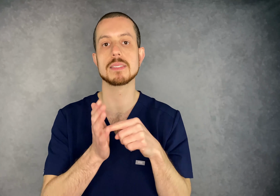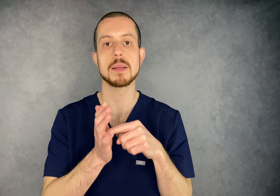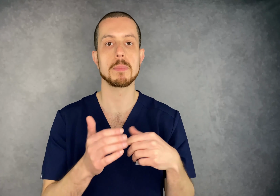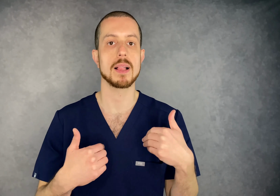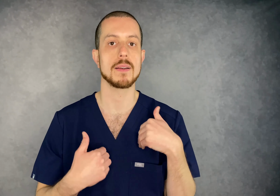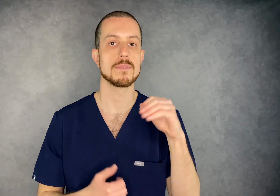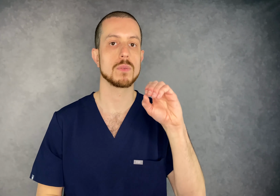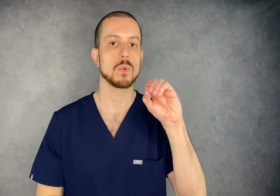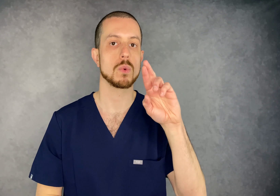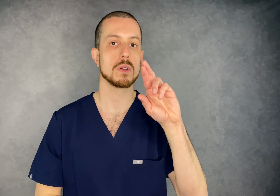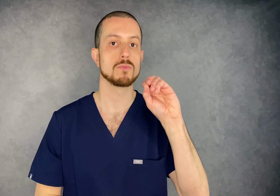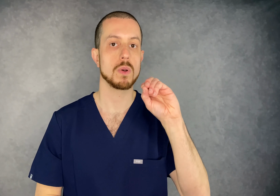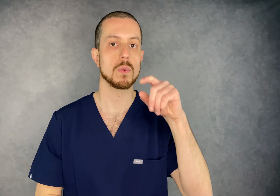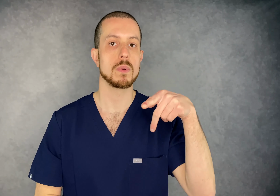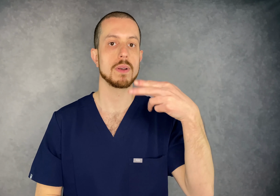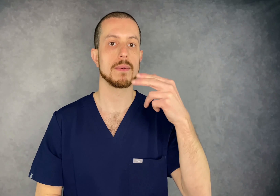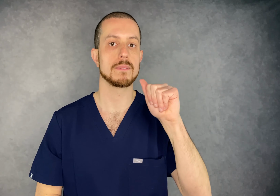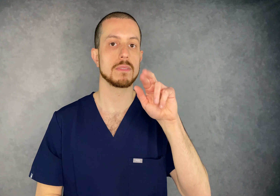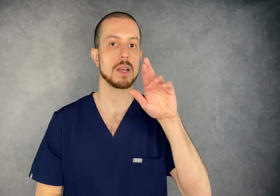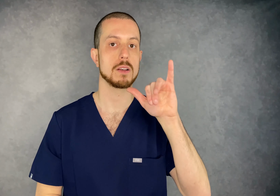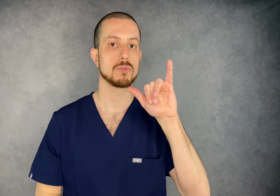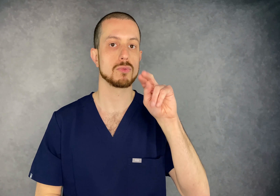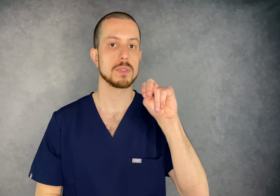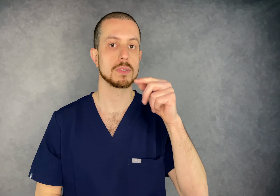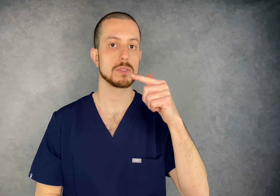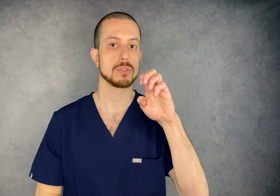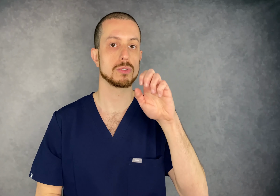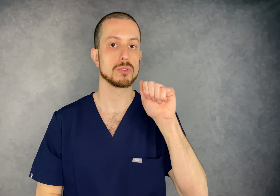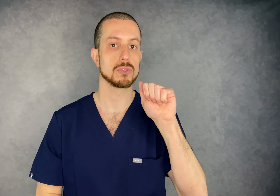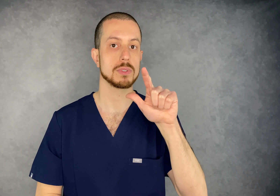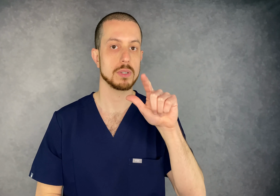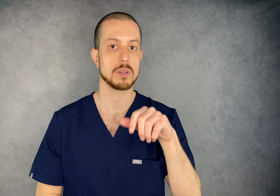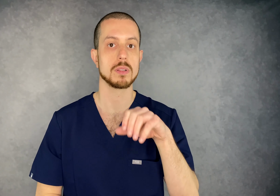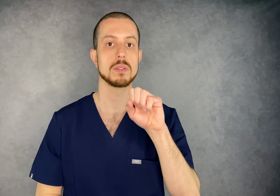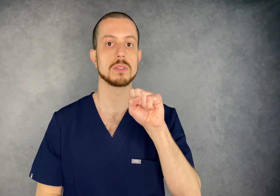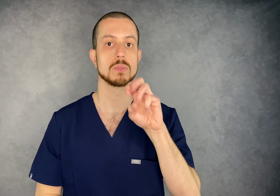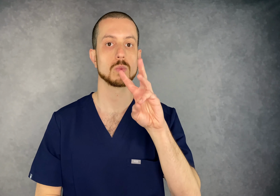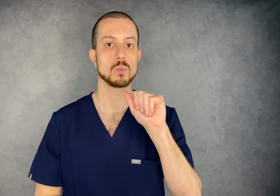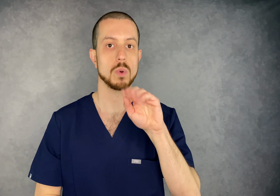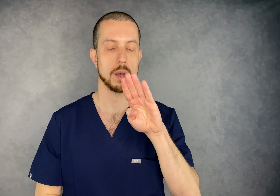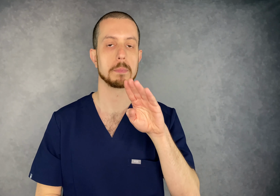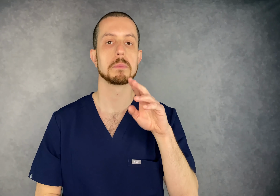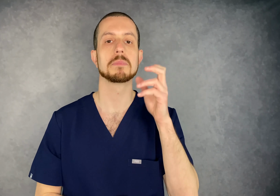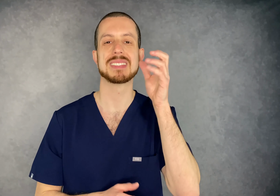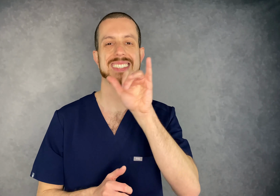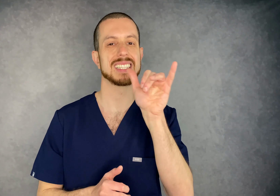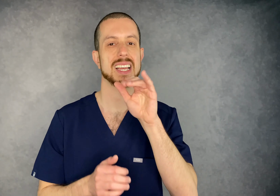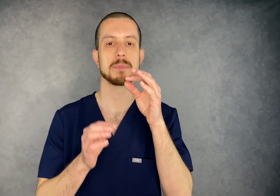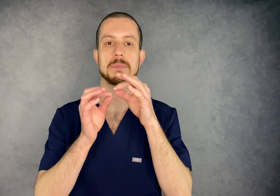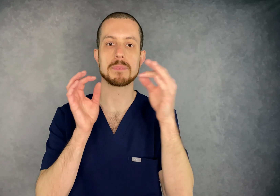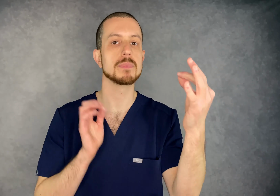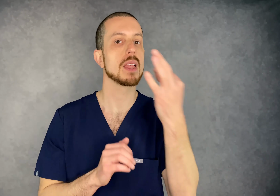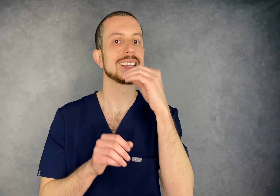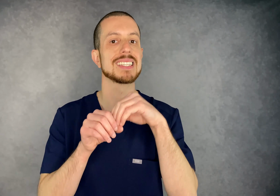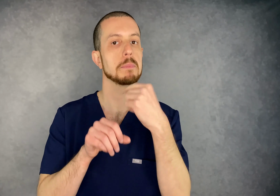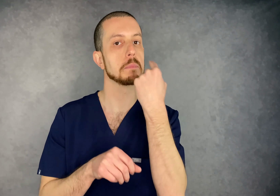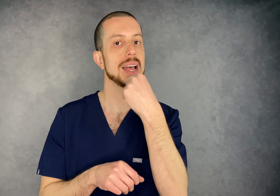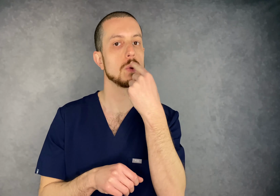For example, there's the oropharyngeal swab. It's basically the same, except that the swab is